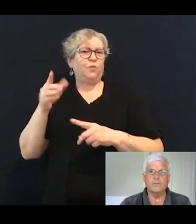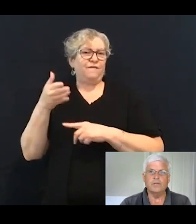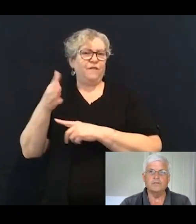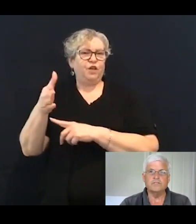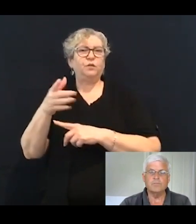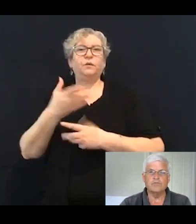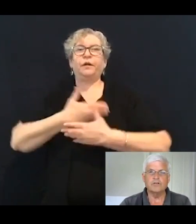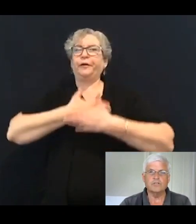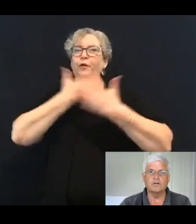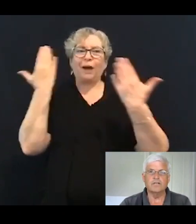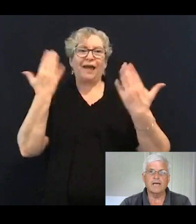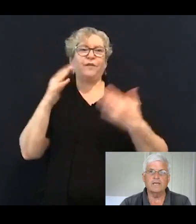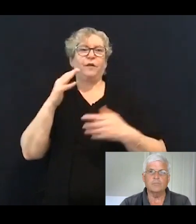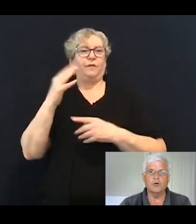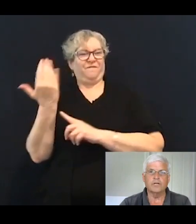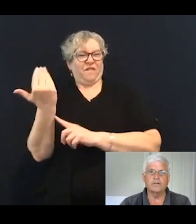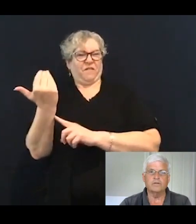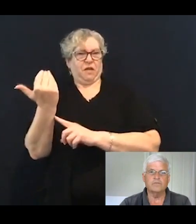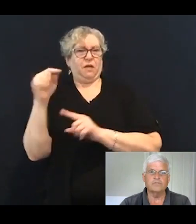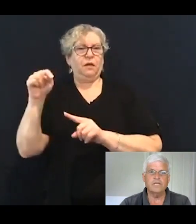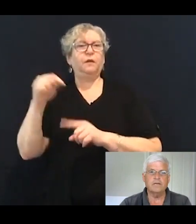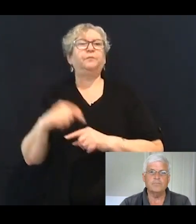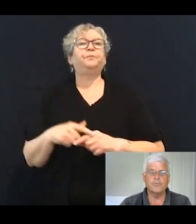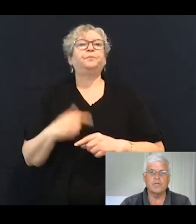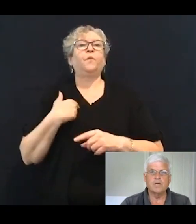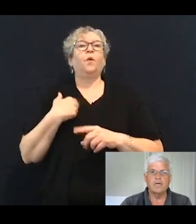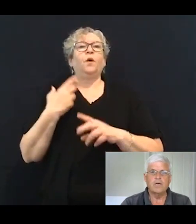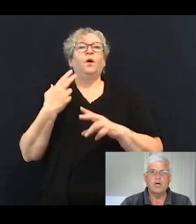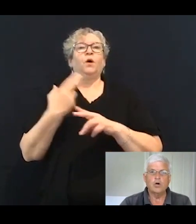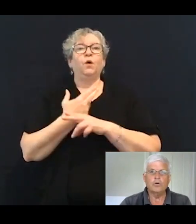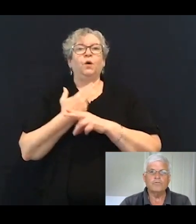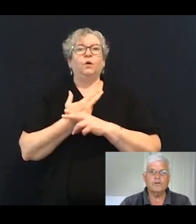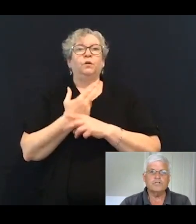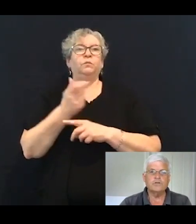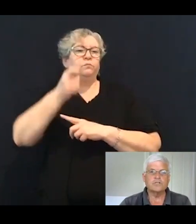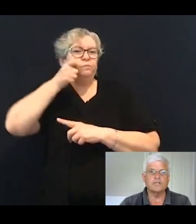lacking in protocadherin-15. We first used electron microscopy